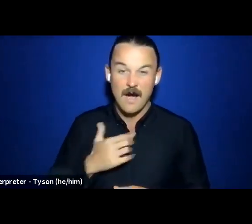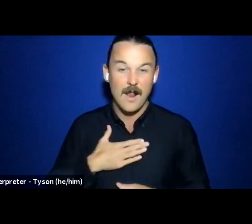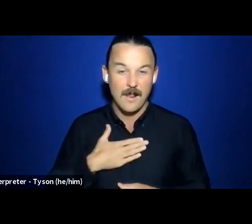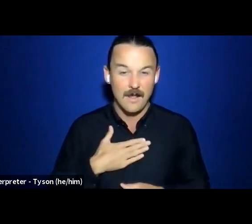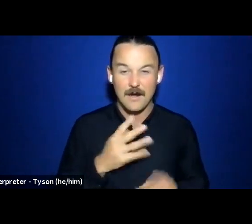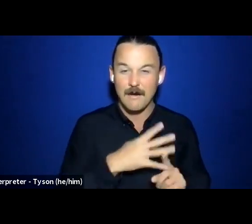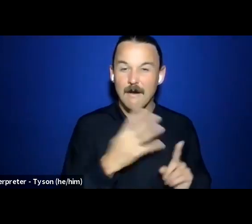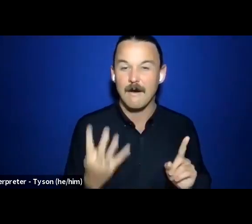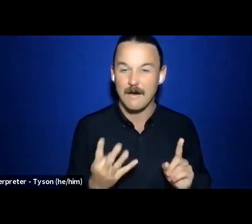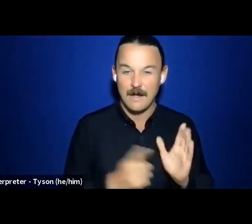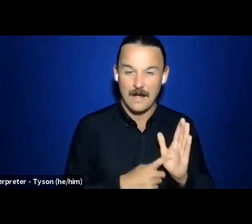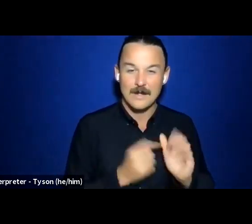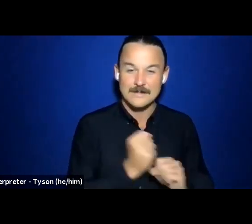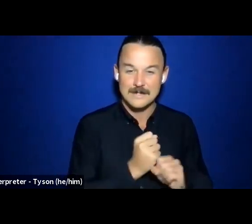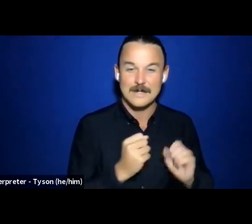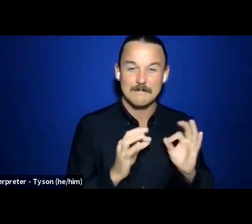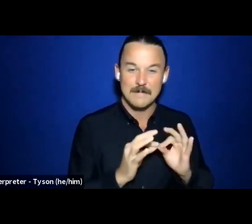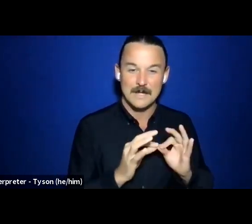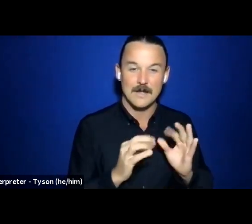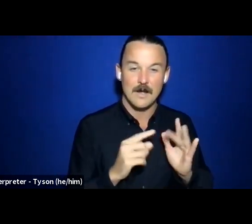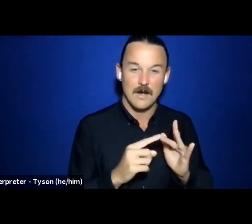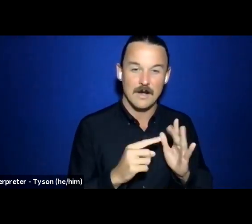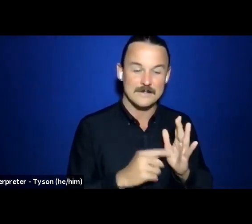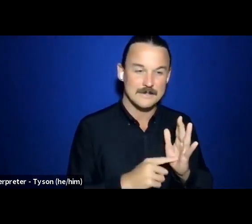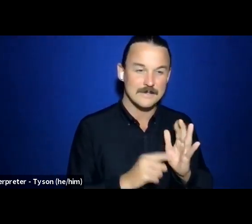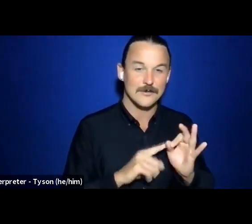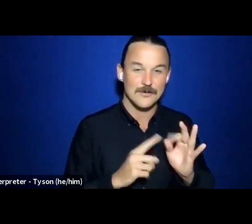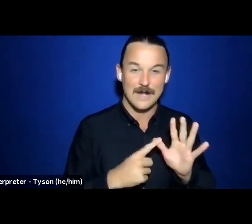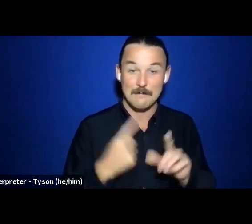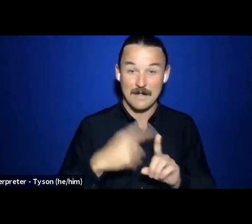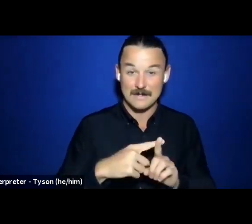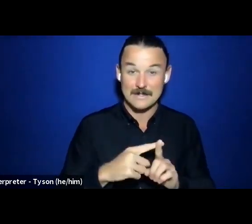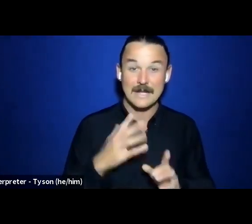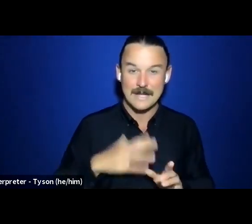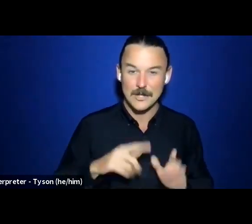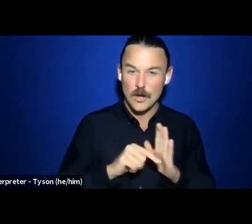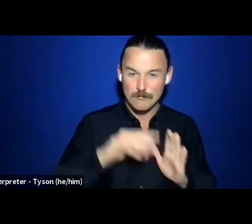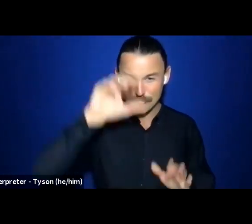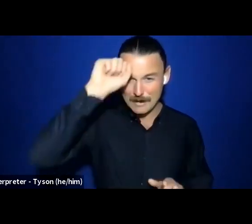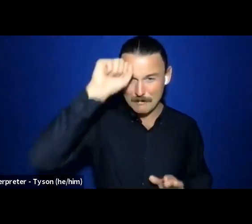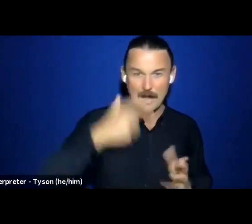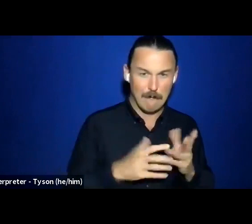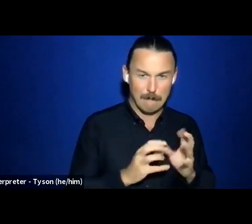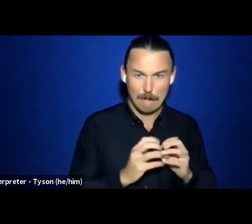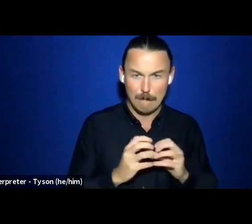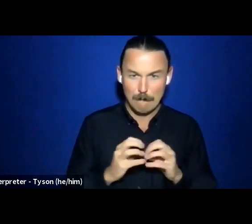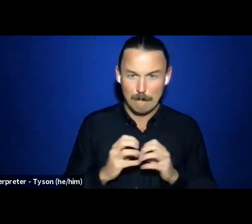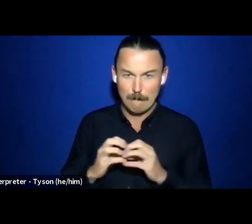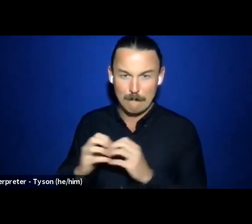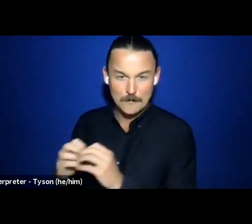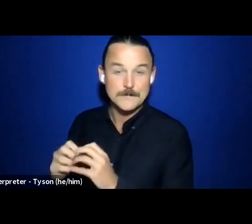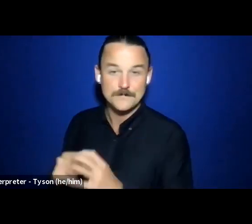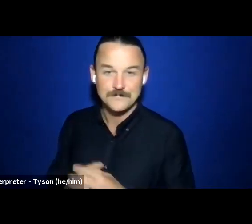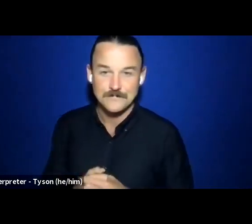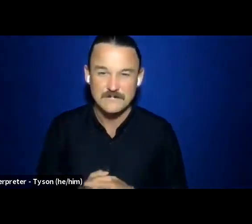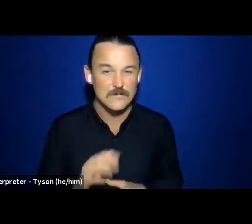actually like that LGBT. BT q plus two BT q plus takes time to read BT q plus takes time to remember that q plus takes time to remember that it is difficult. argue